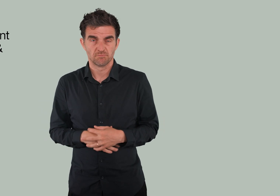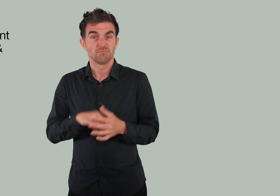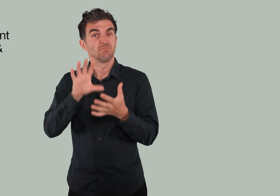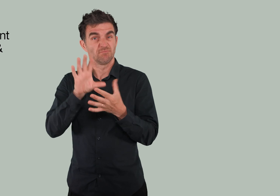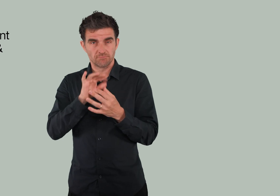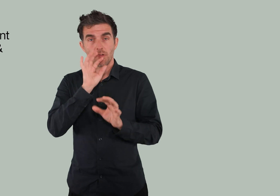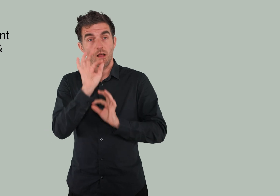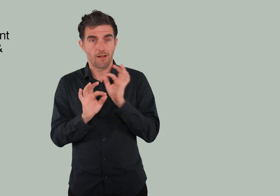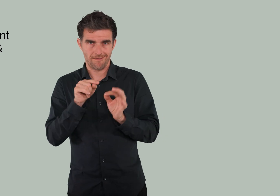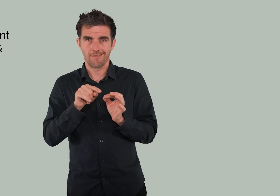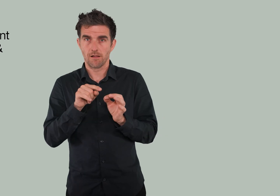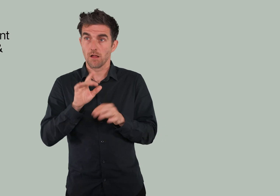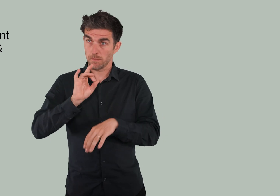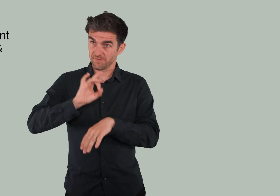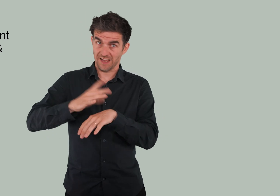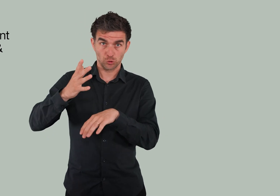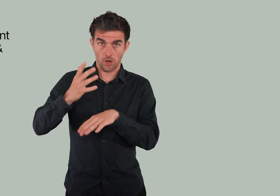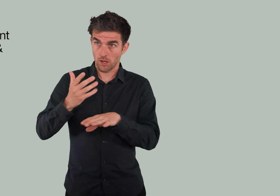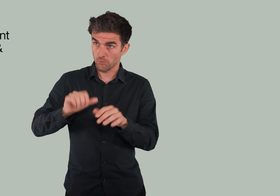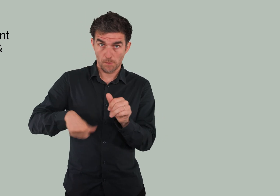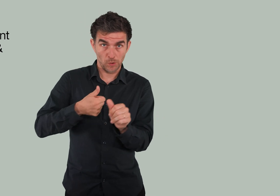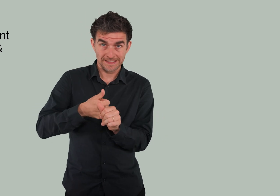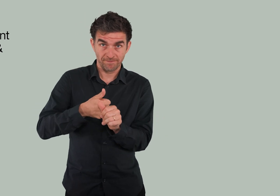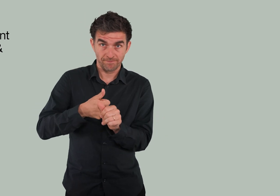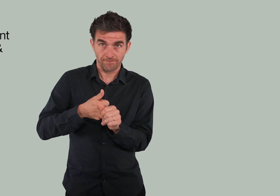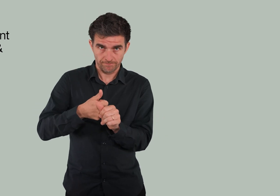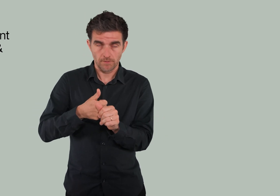6.12 In response to the Professional and Supportive driver questions,